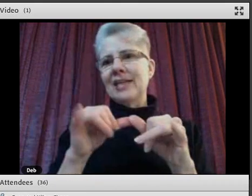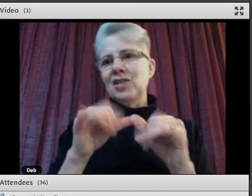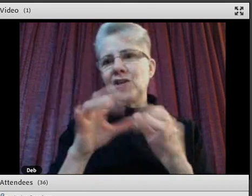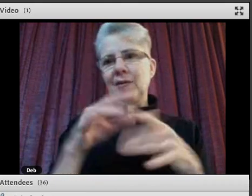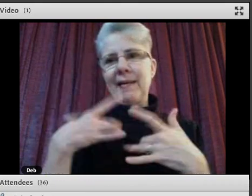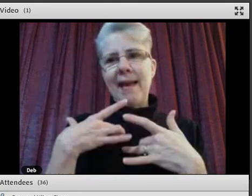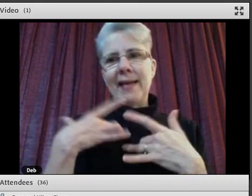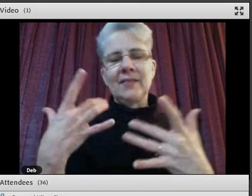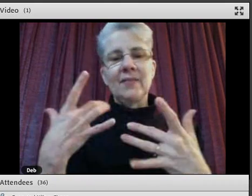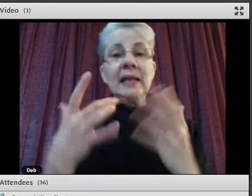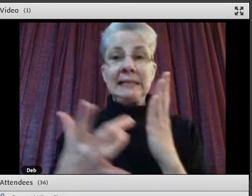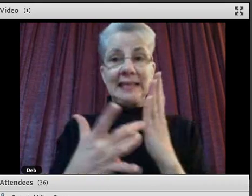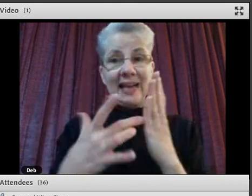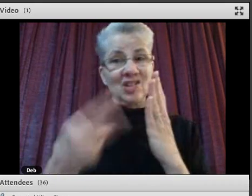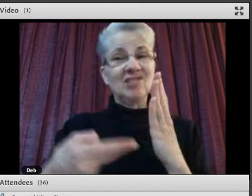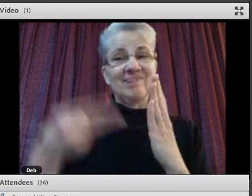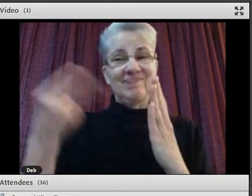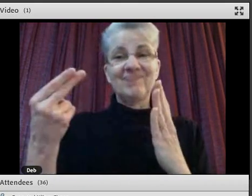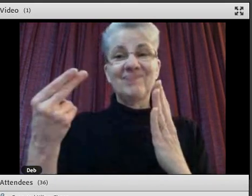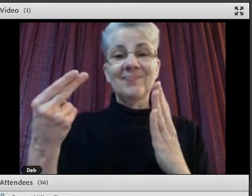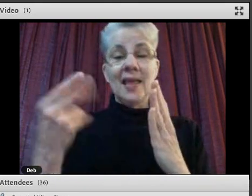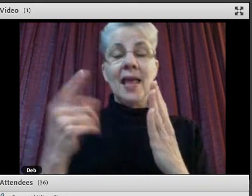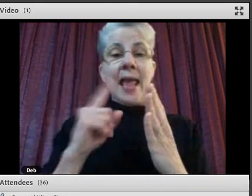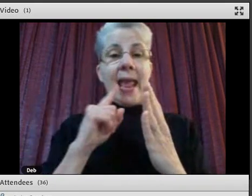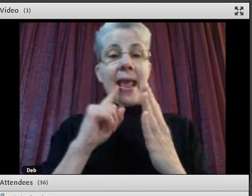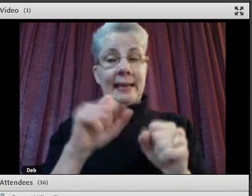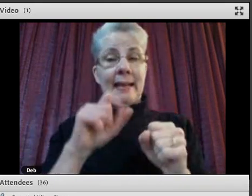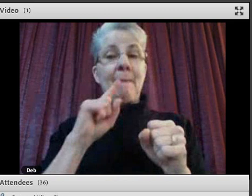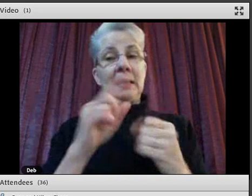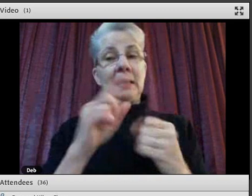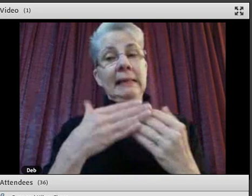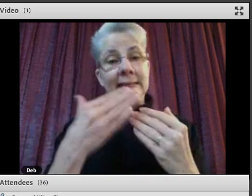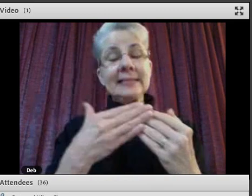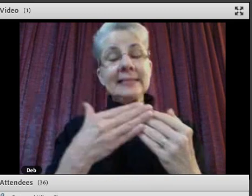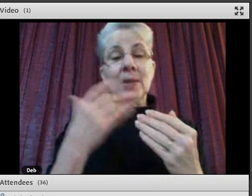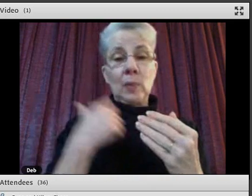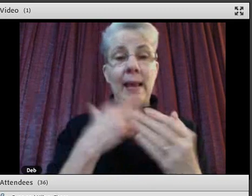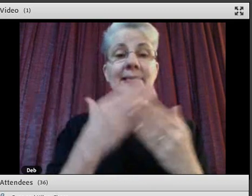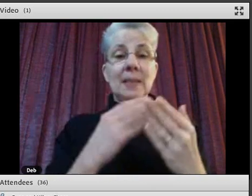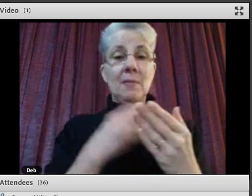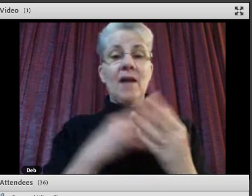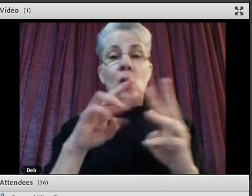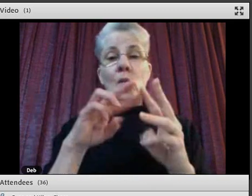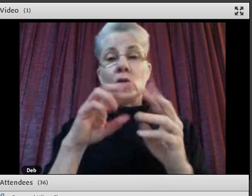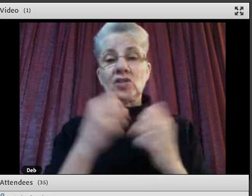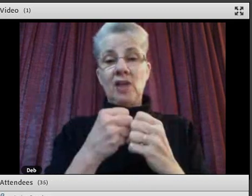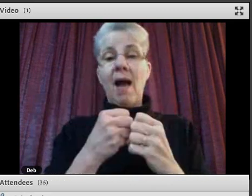It's highly technical. It actually can be pretty easy. We had some of our workshop participants